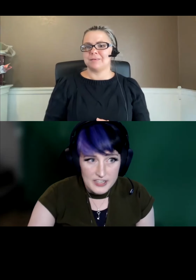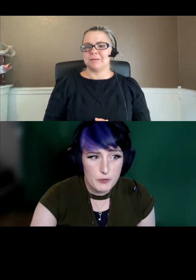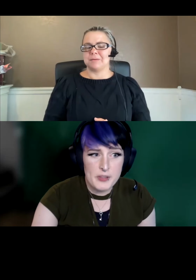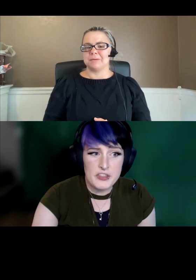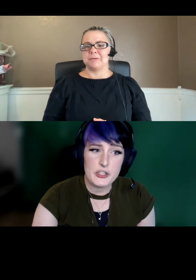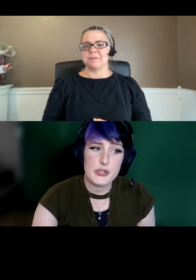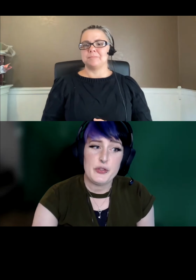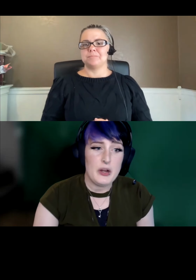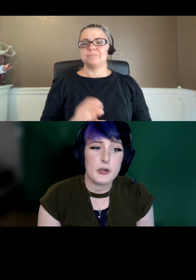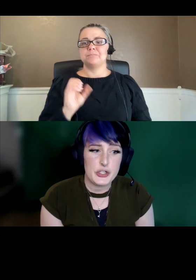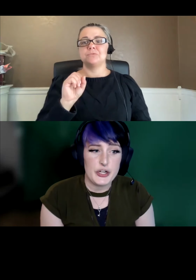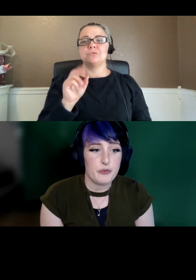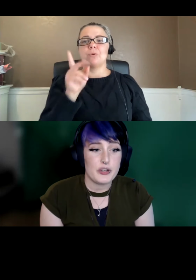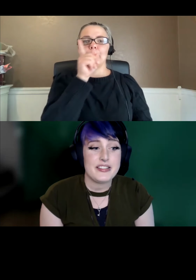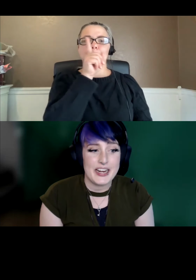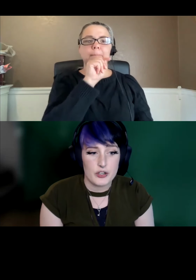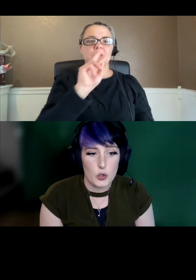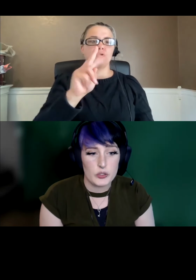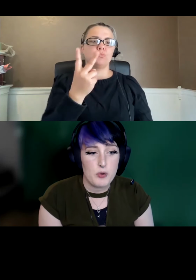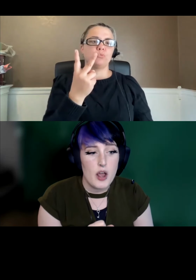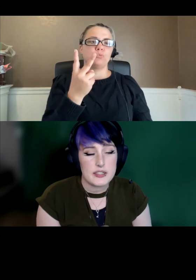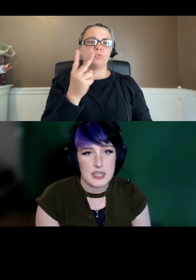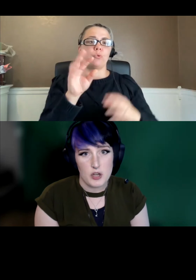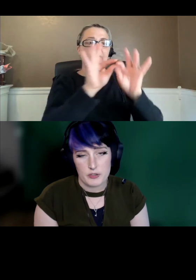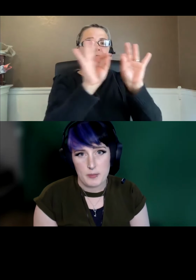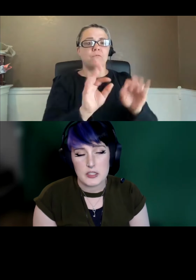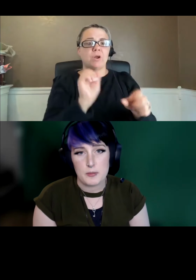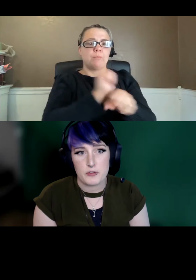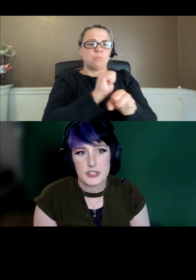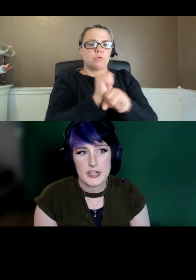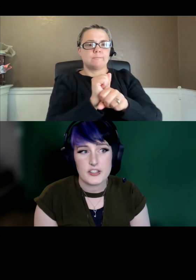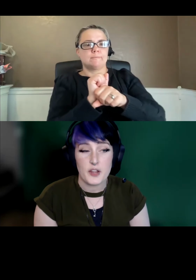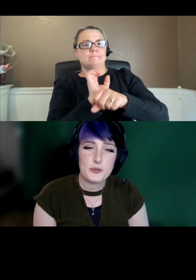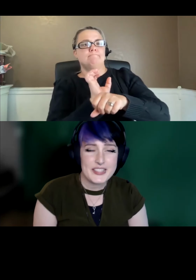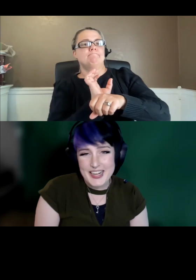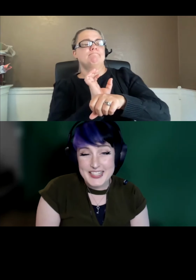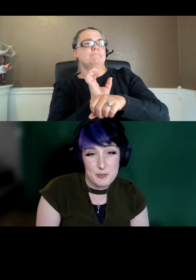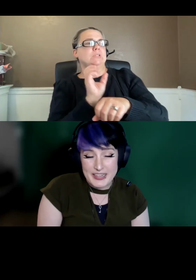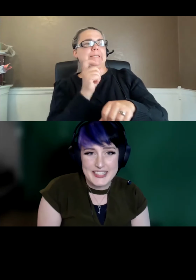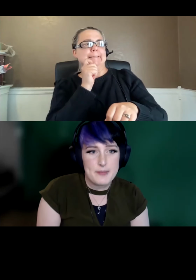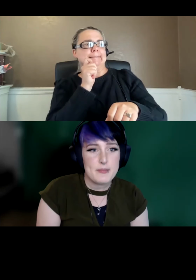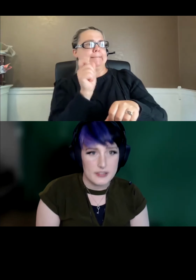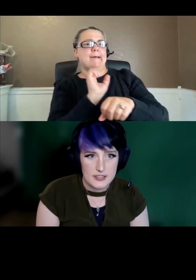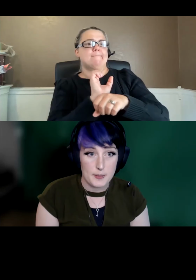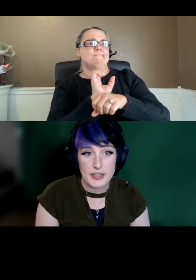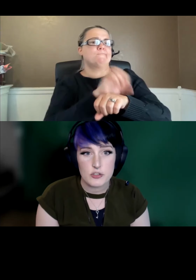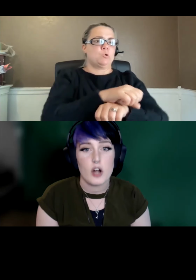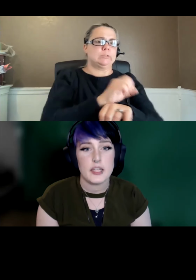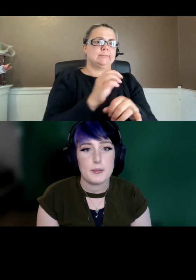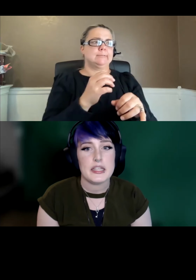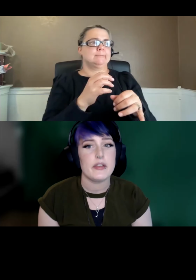So for myth number two the framework shouldn't enforce standards. Only product teams are responsible for standards. Now this one's kind of spicy, but this is something I strongly believe